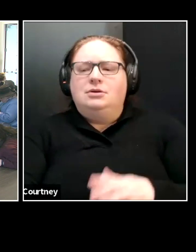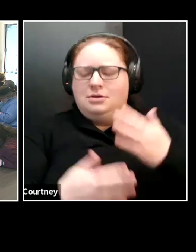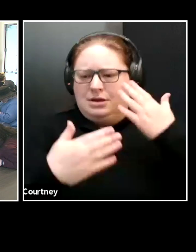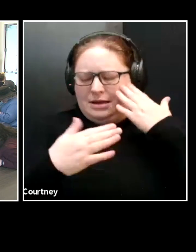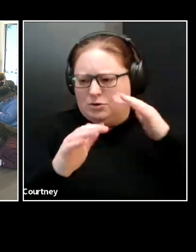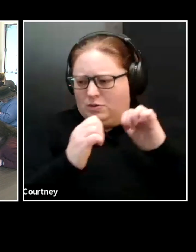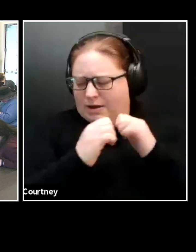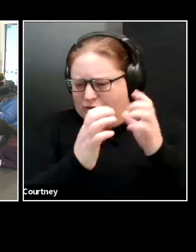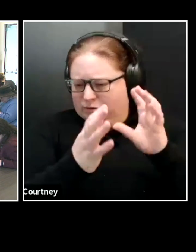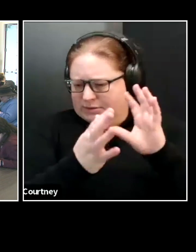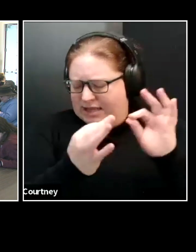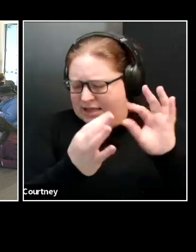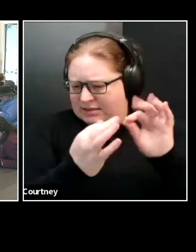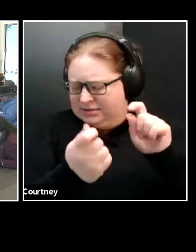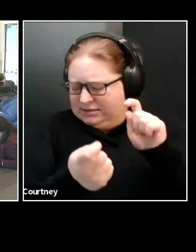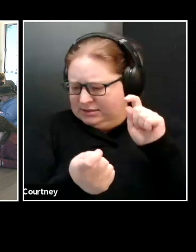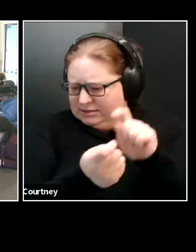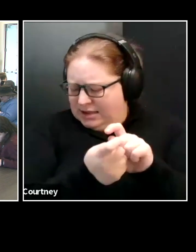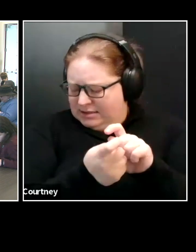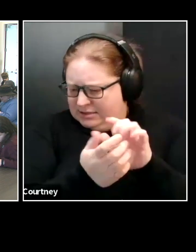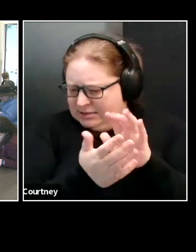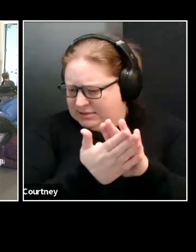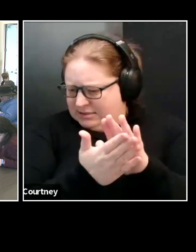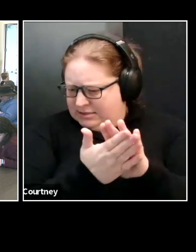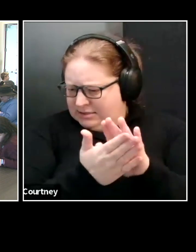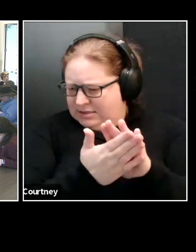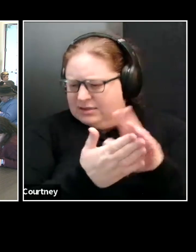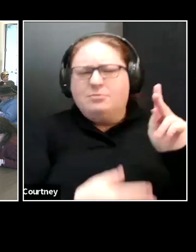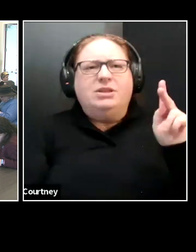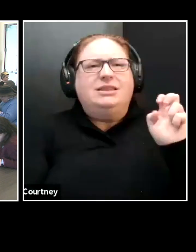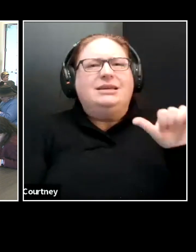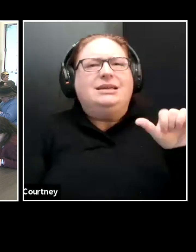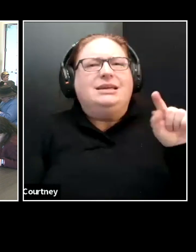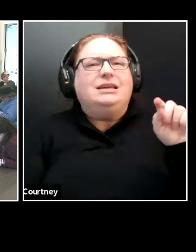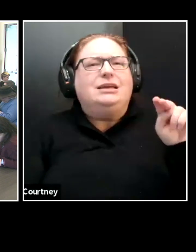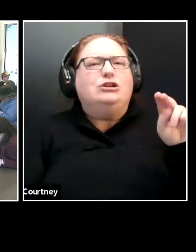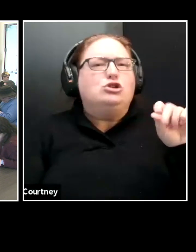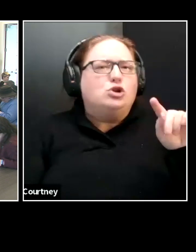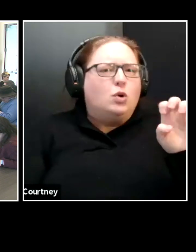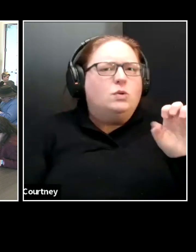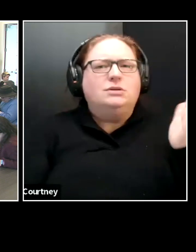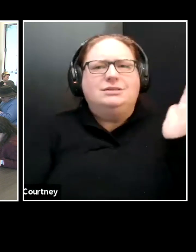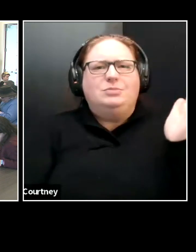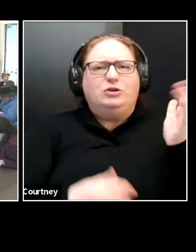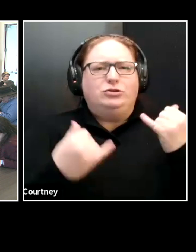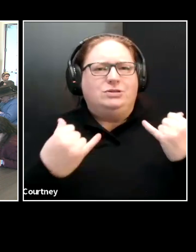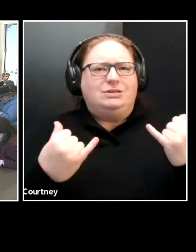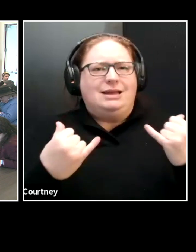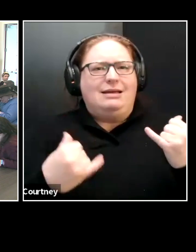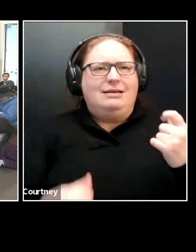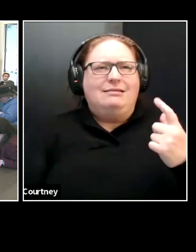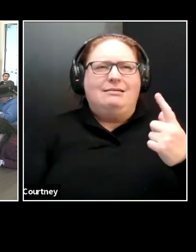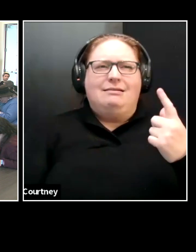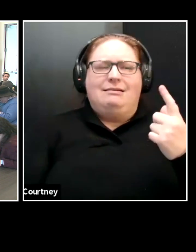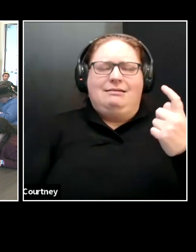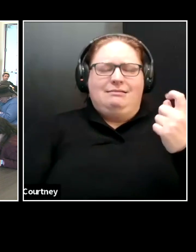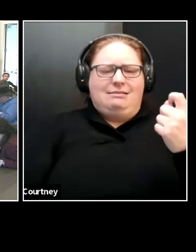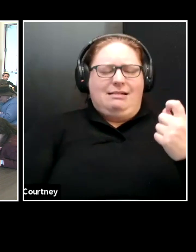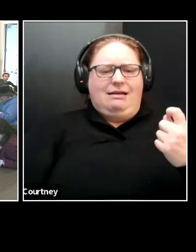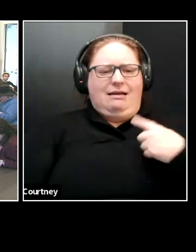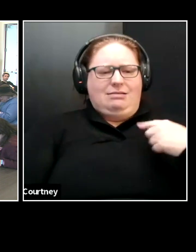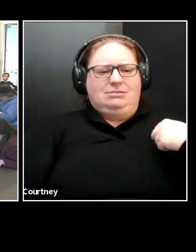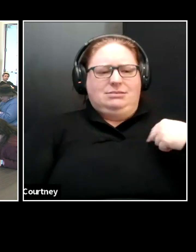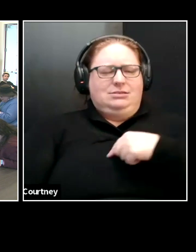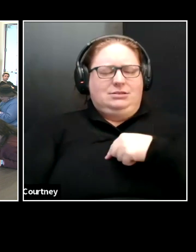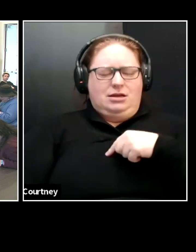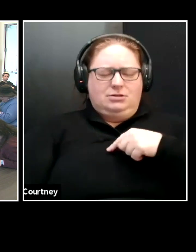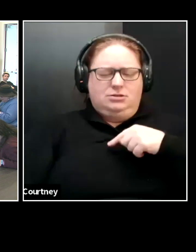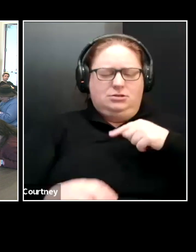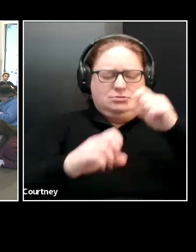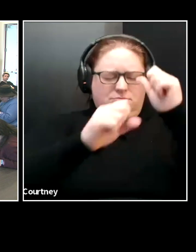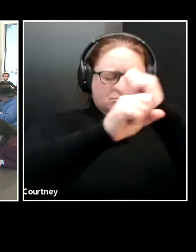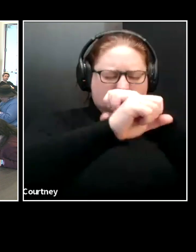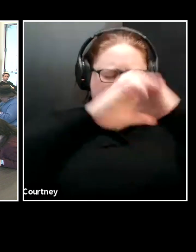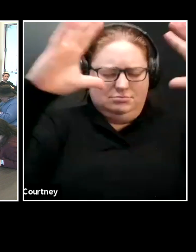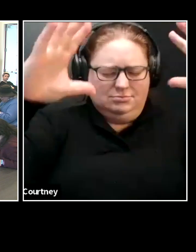exactly but so the keynote speaker today sort of asked us to fast forward seven years and he said